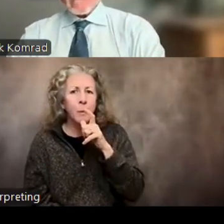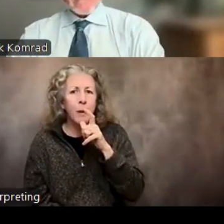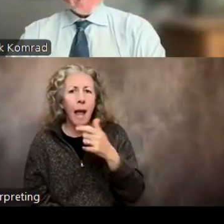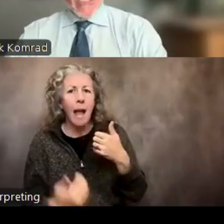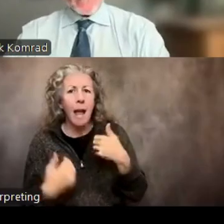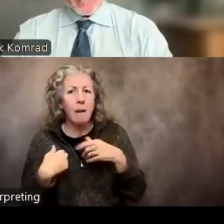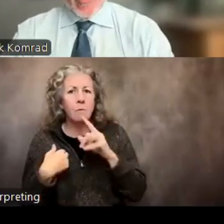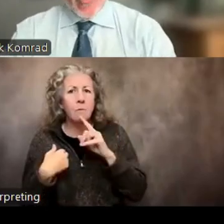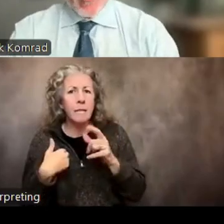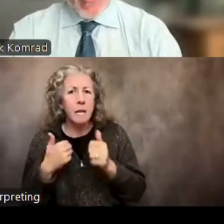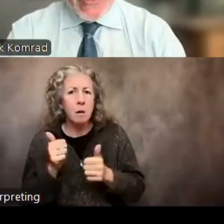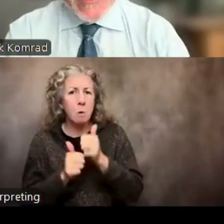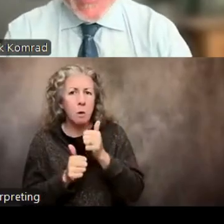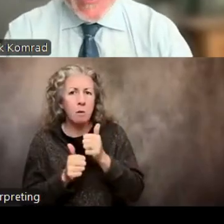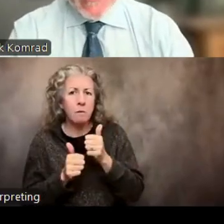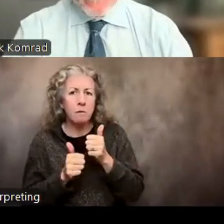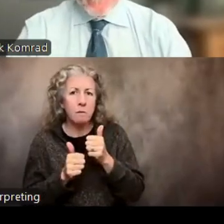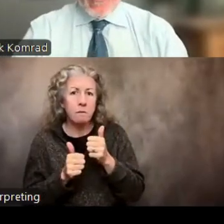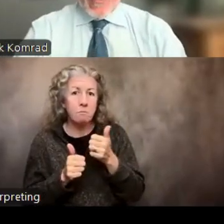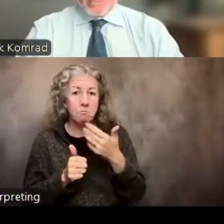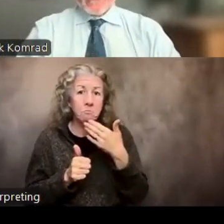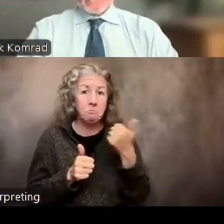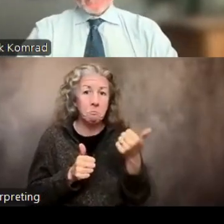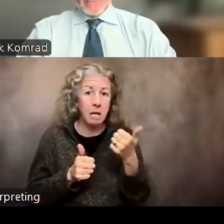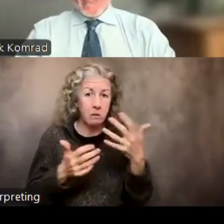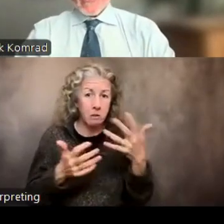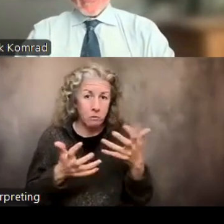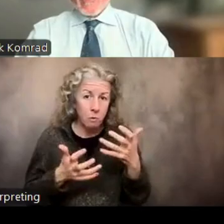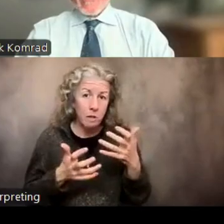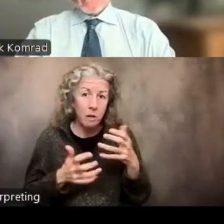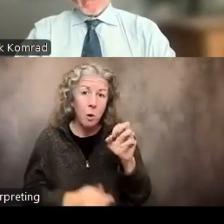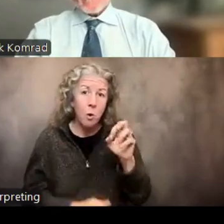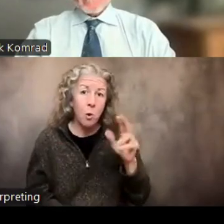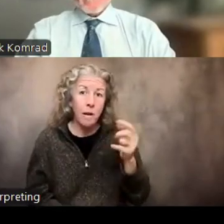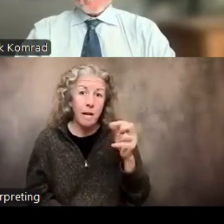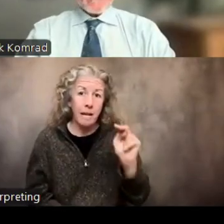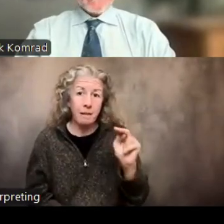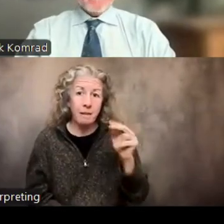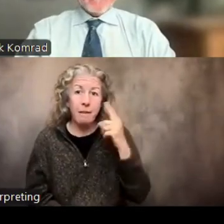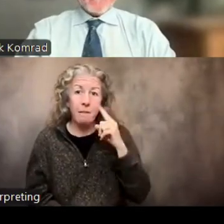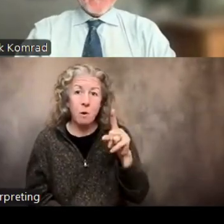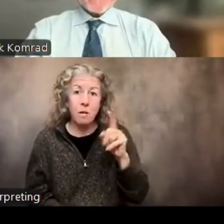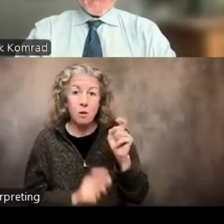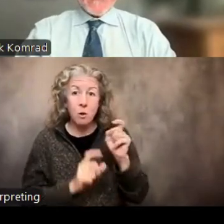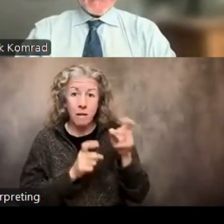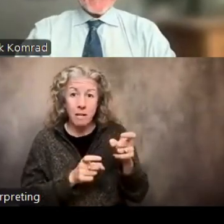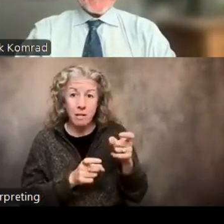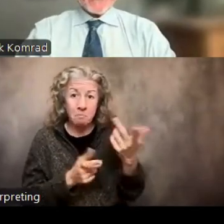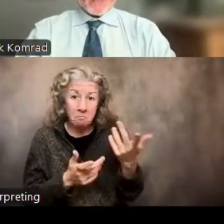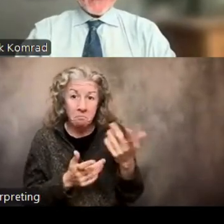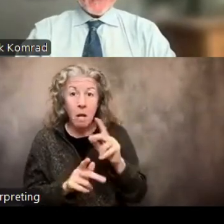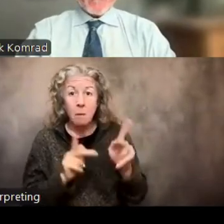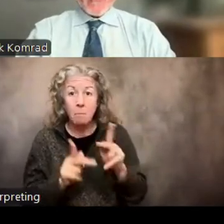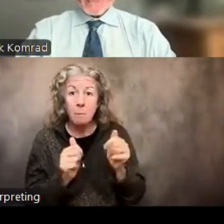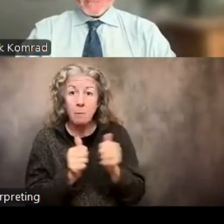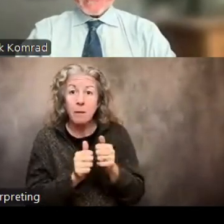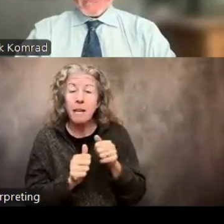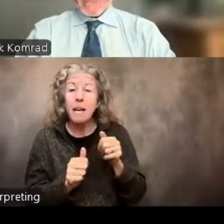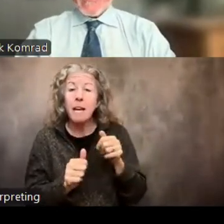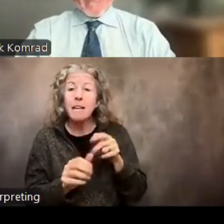desirable organs for donation? Well, frankly, people with psychiatric disorders who are much less likely to have